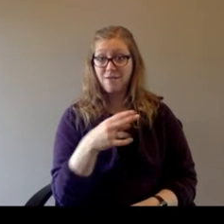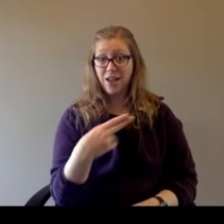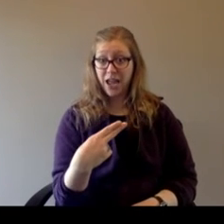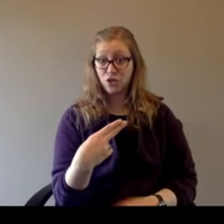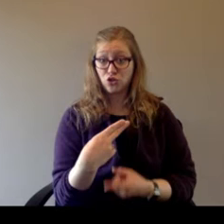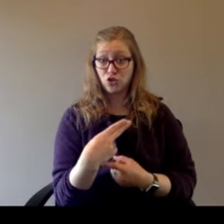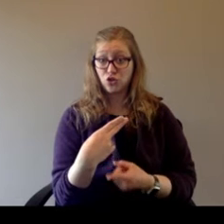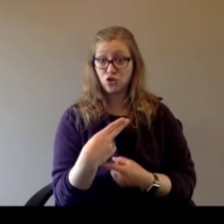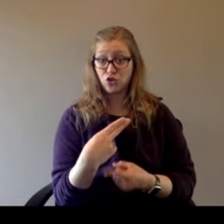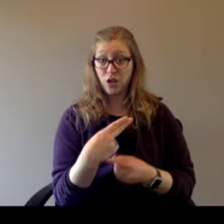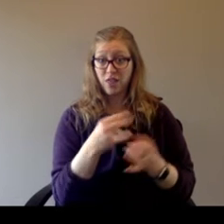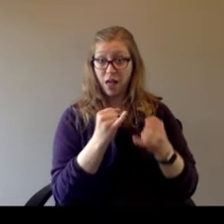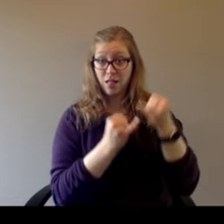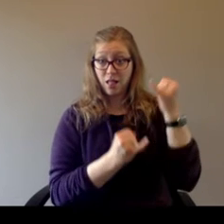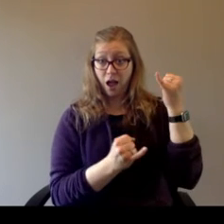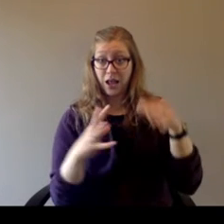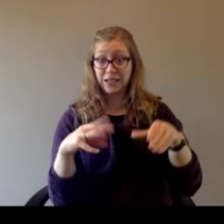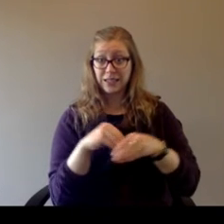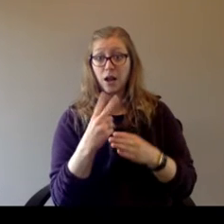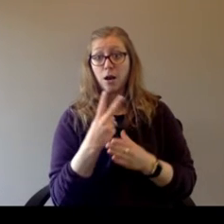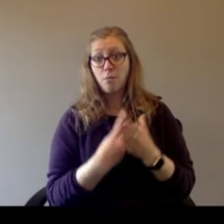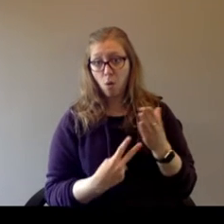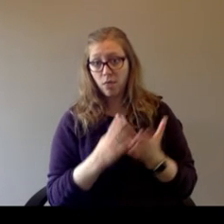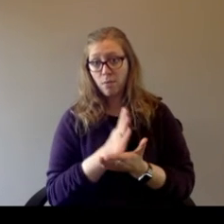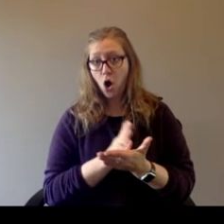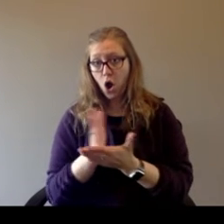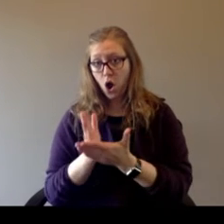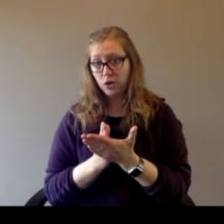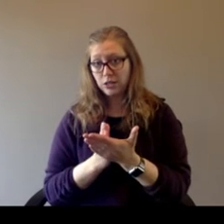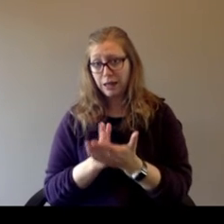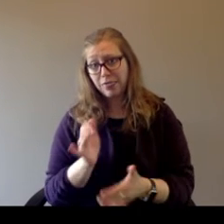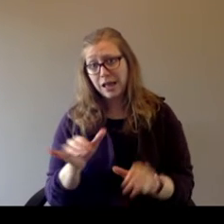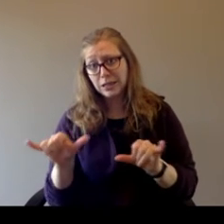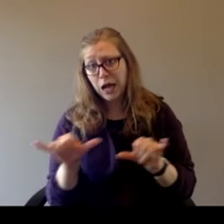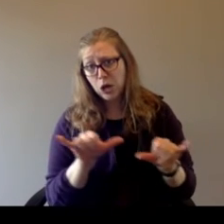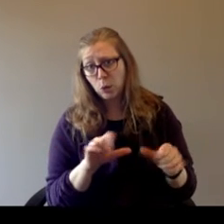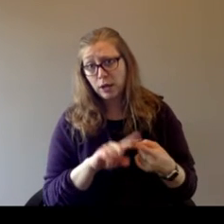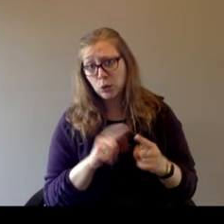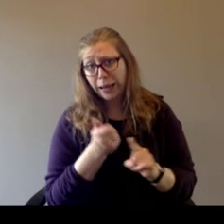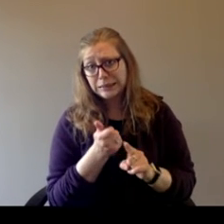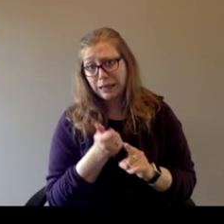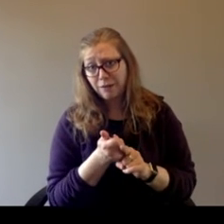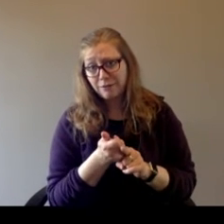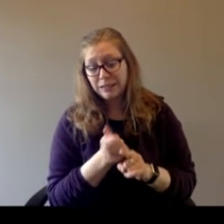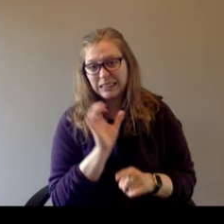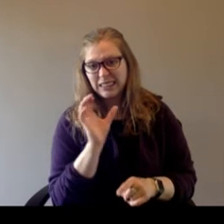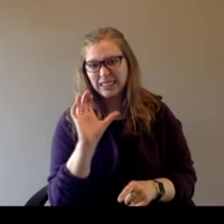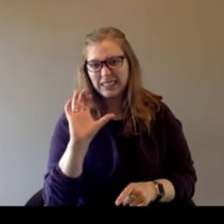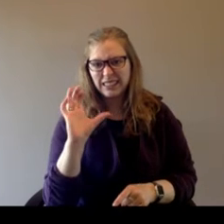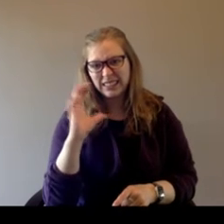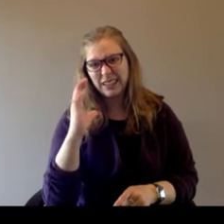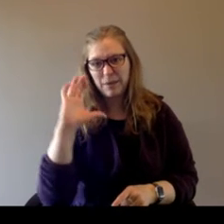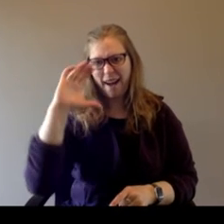parts. It's considered congruent to itself which seems kind of strange but also common sense,